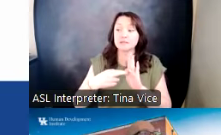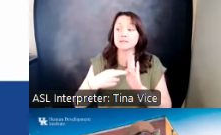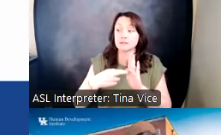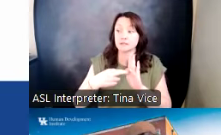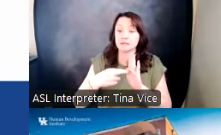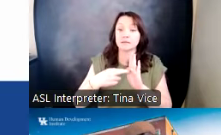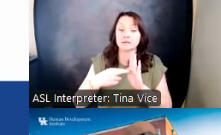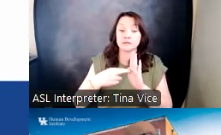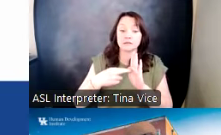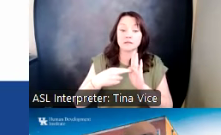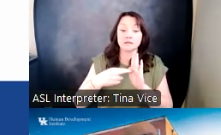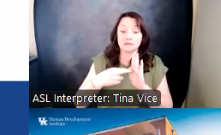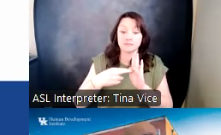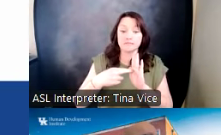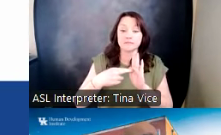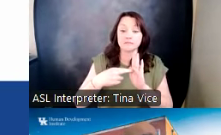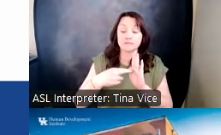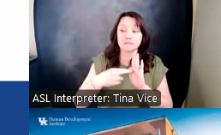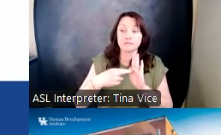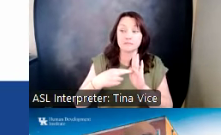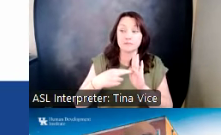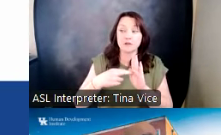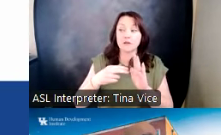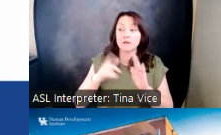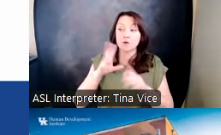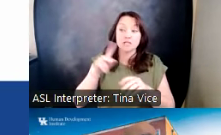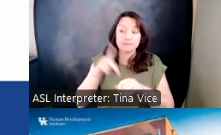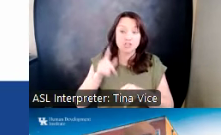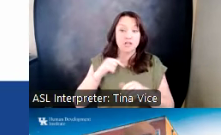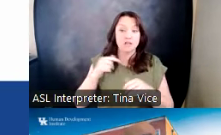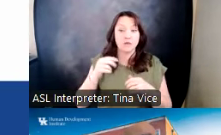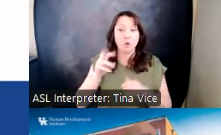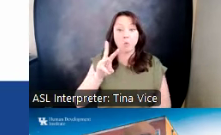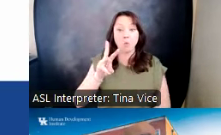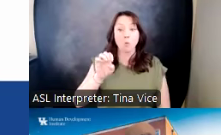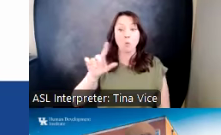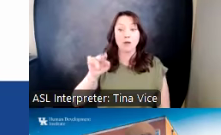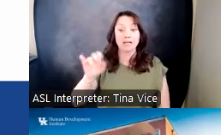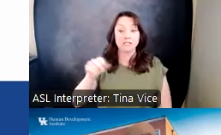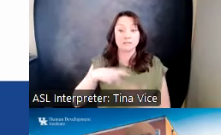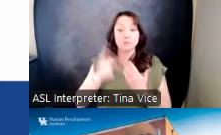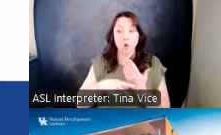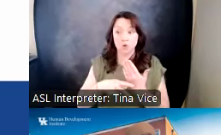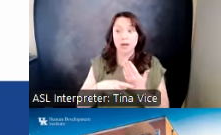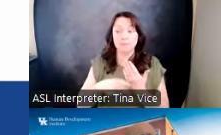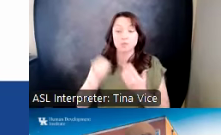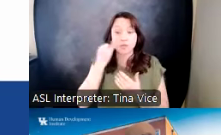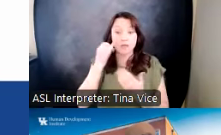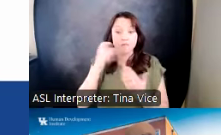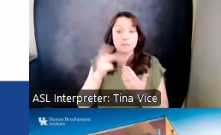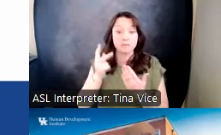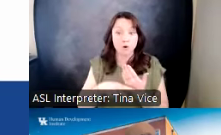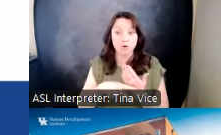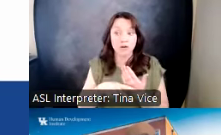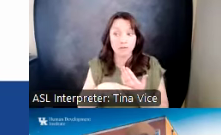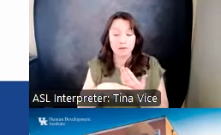wellness program. So if um a pro